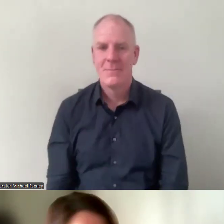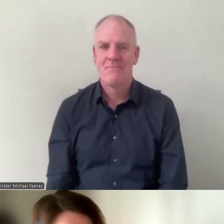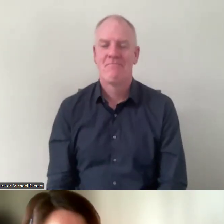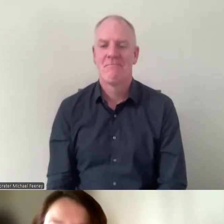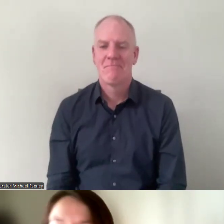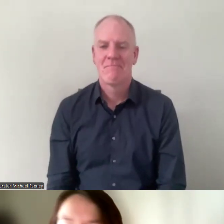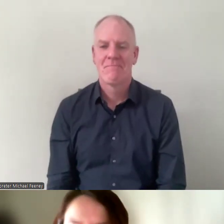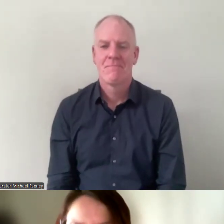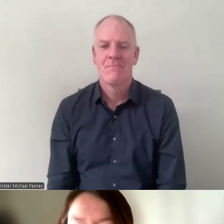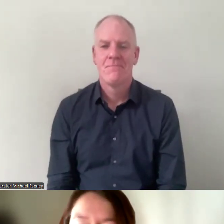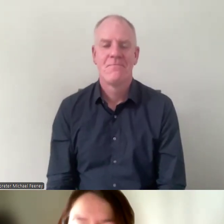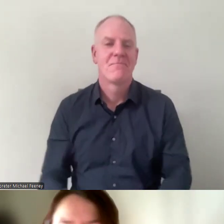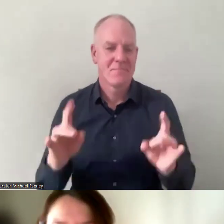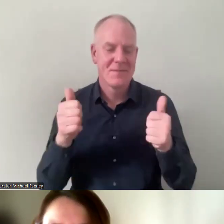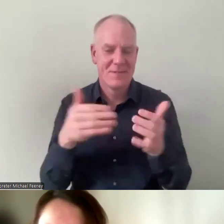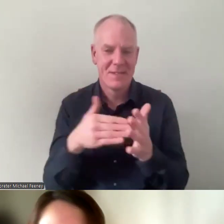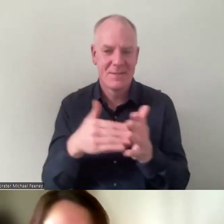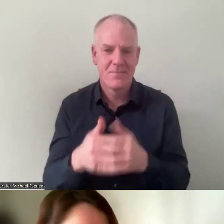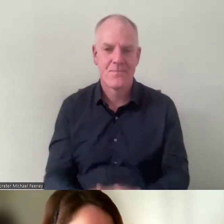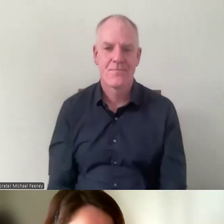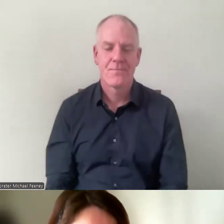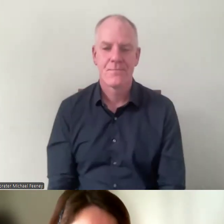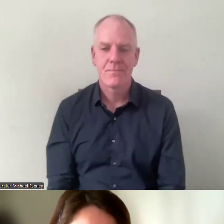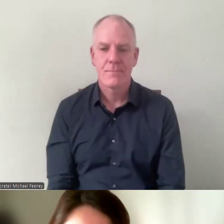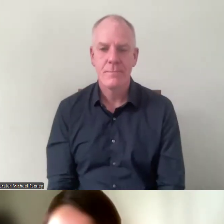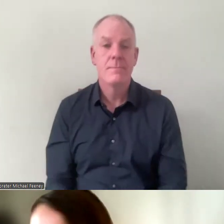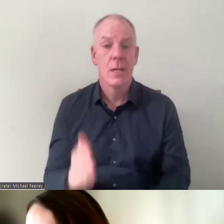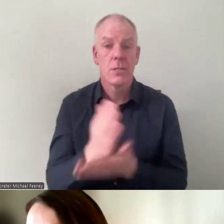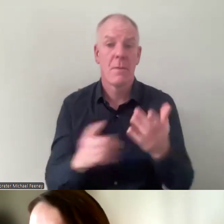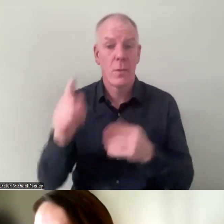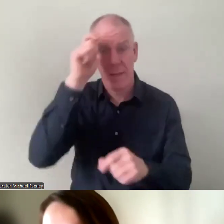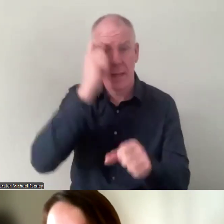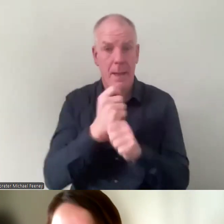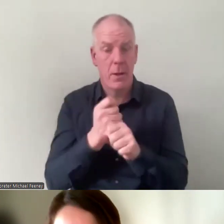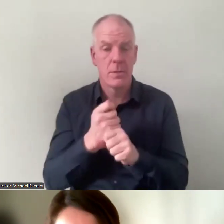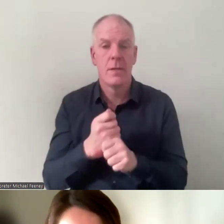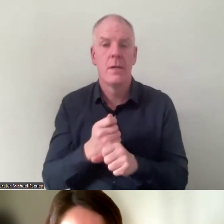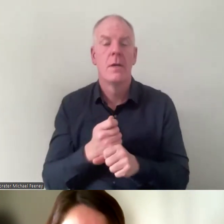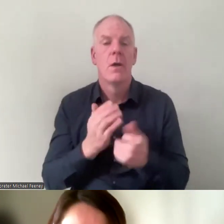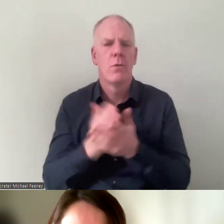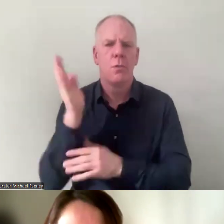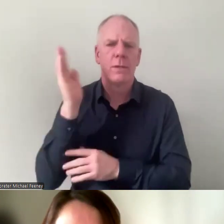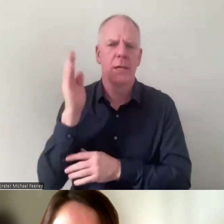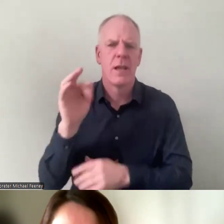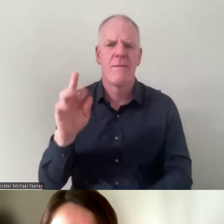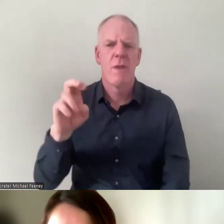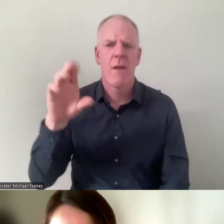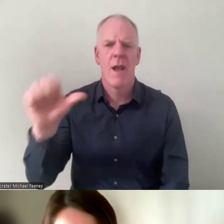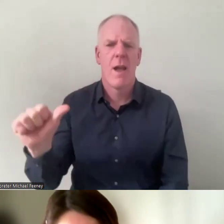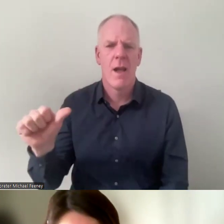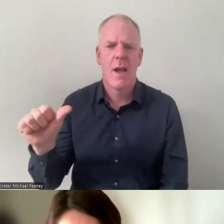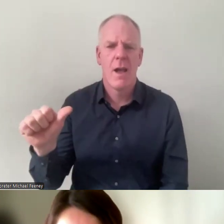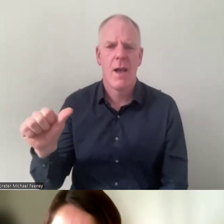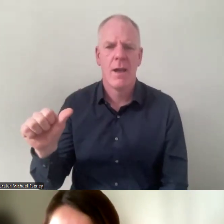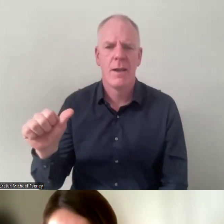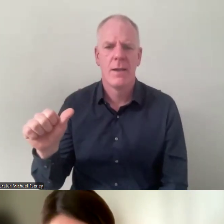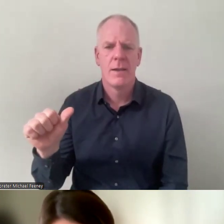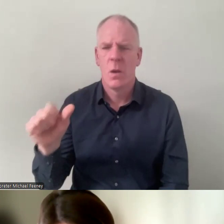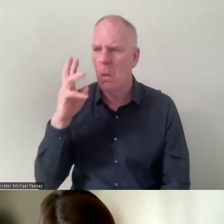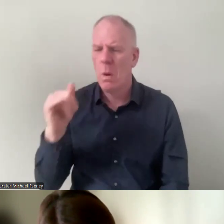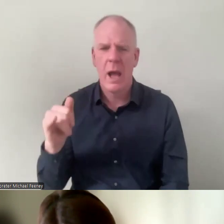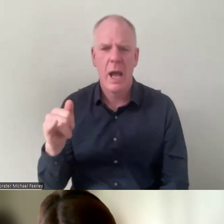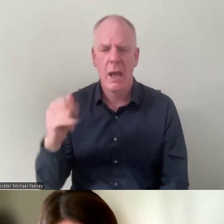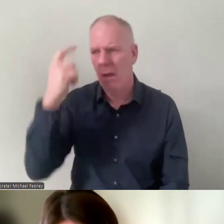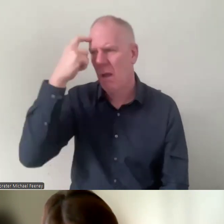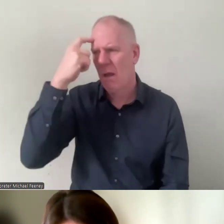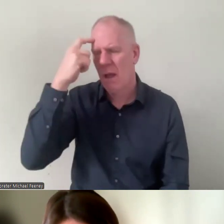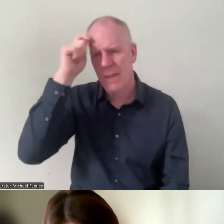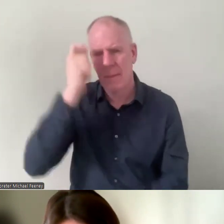Joanne Drum: Yeah, absolutely. Some of you may have thought listening to this talk Ferrara, the d'Este, why is this ringing a bell? And if any of you have read Maggie